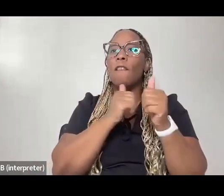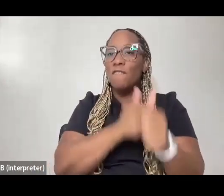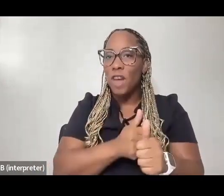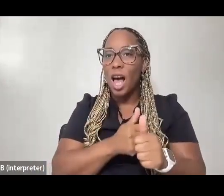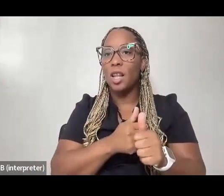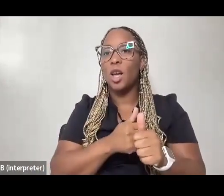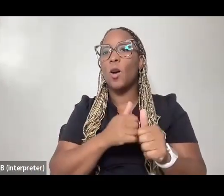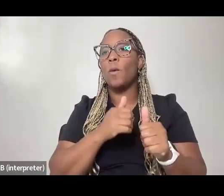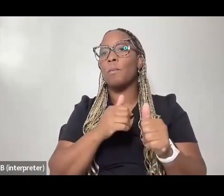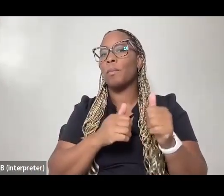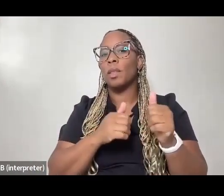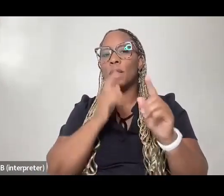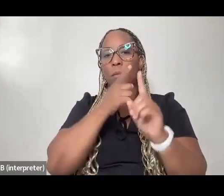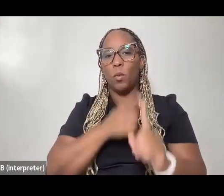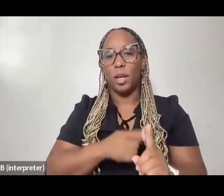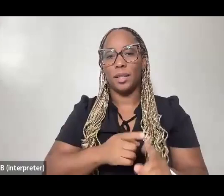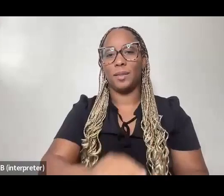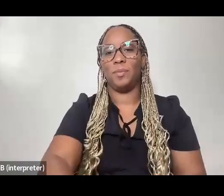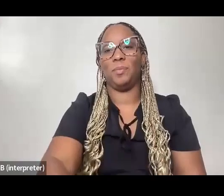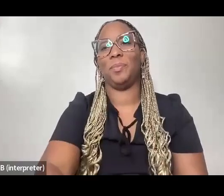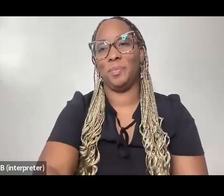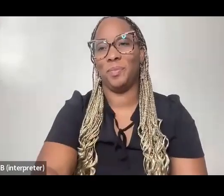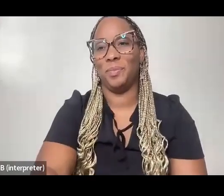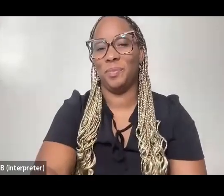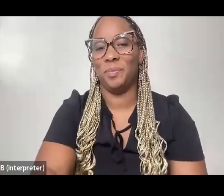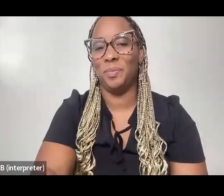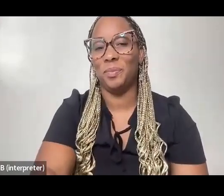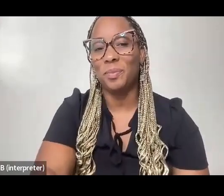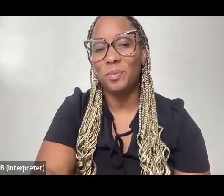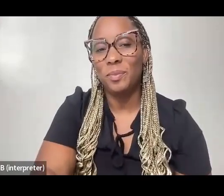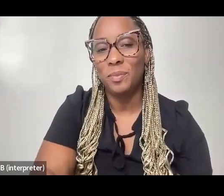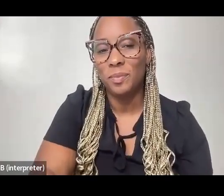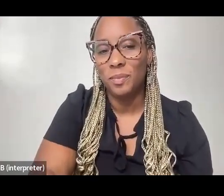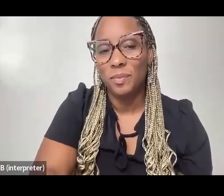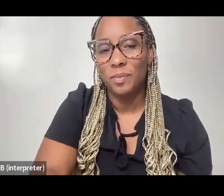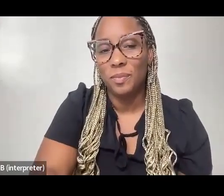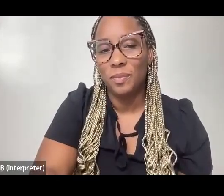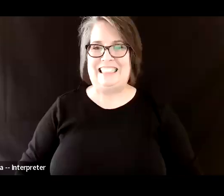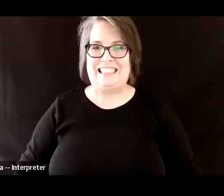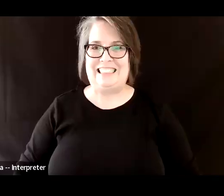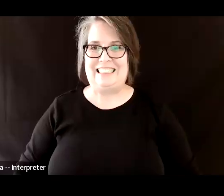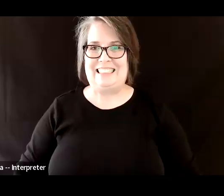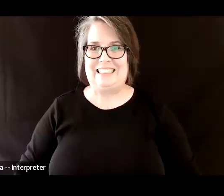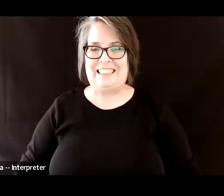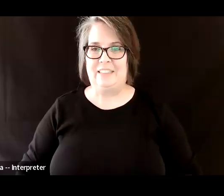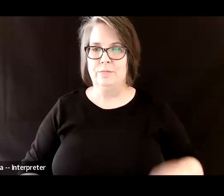overarching parts of the conversation. Also, share any links out that are shared via the chat